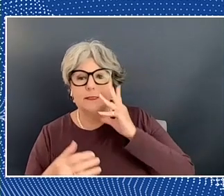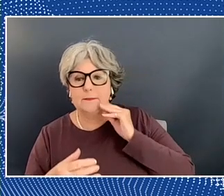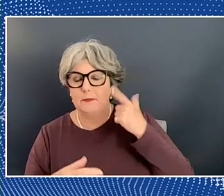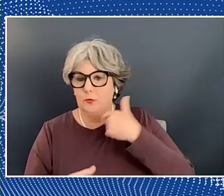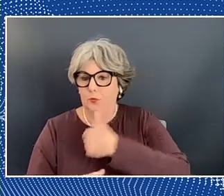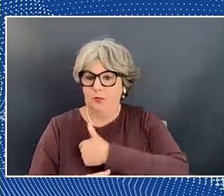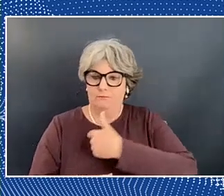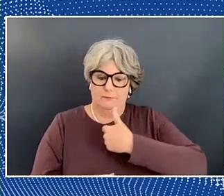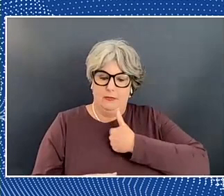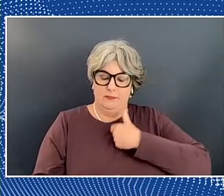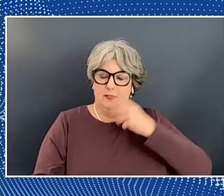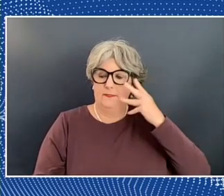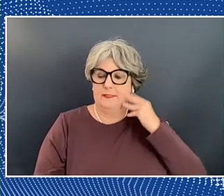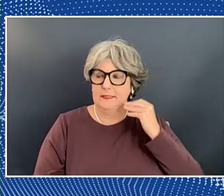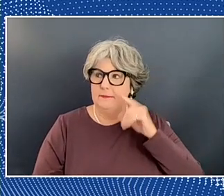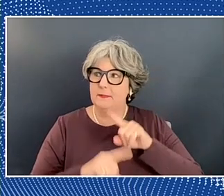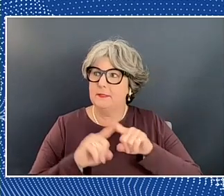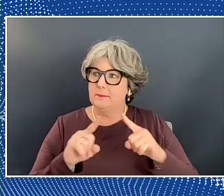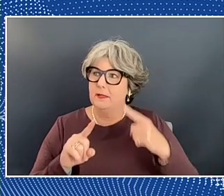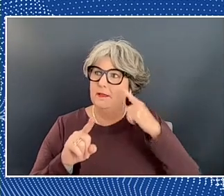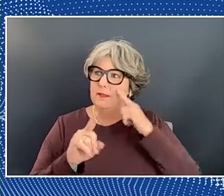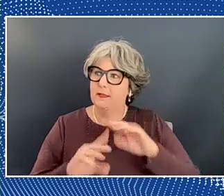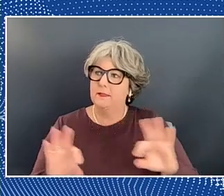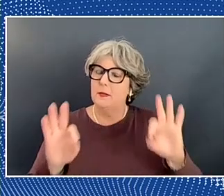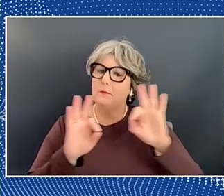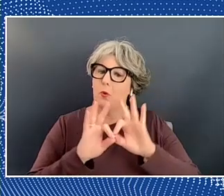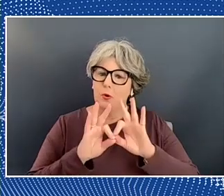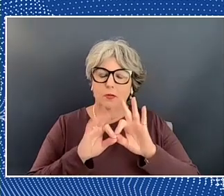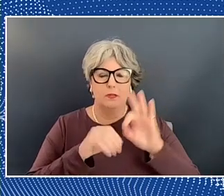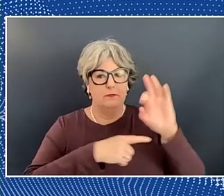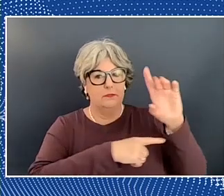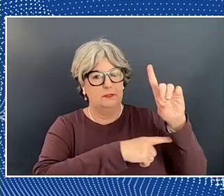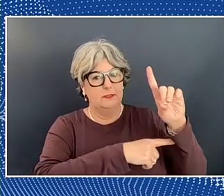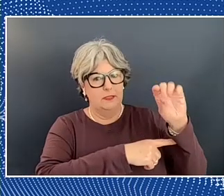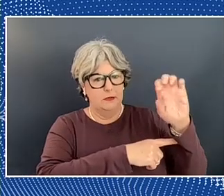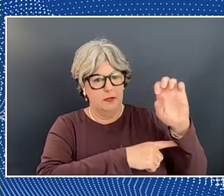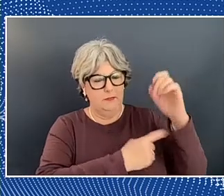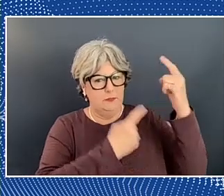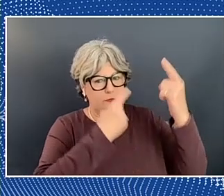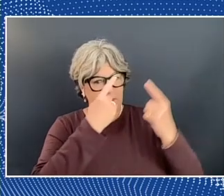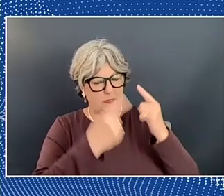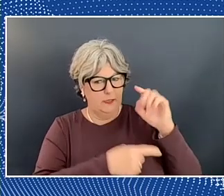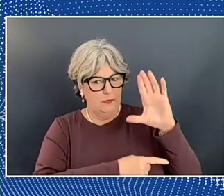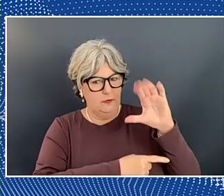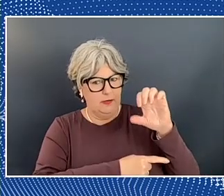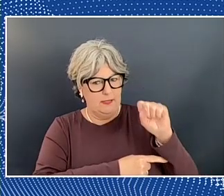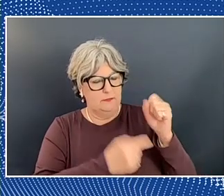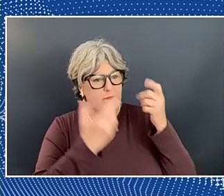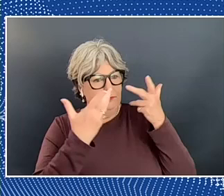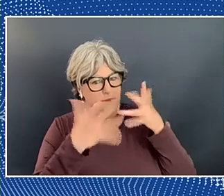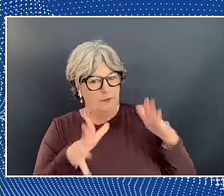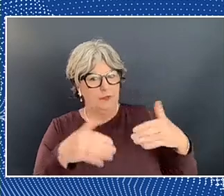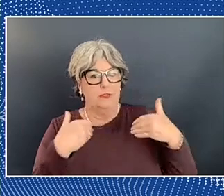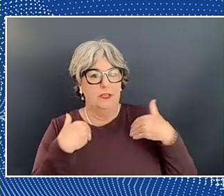But I do think it's important for the Department to consider cases where we already have documented and systemic